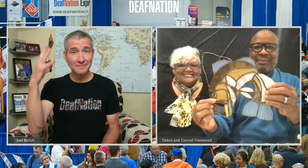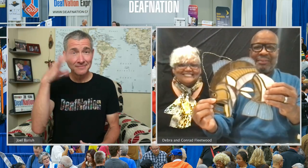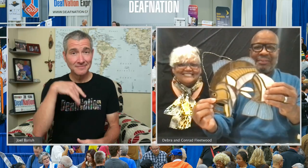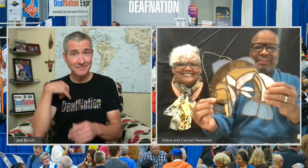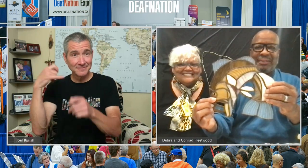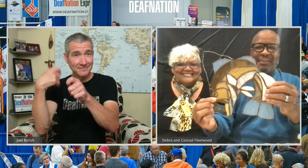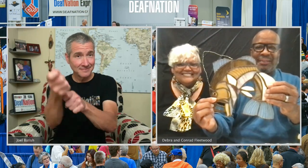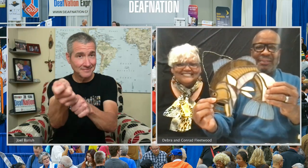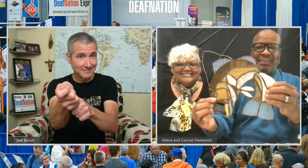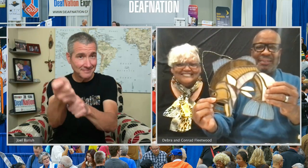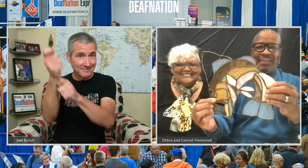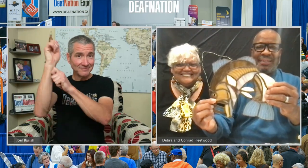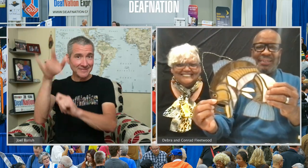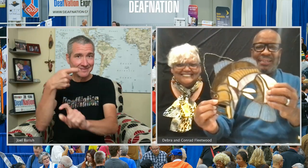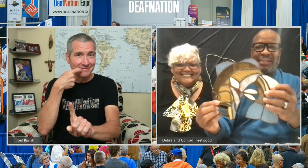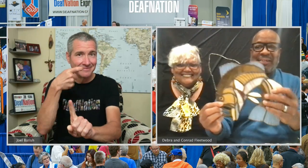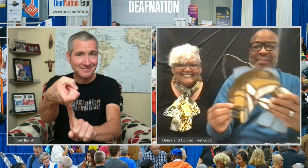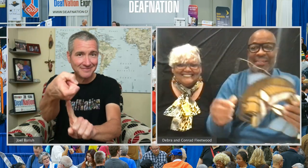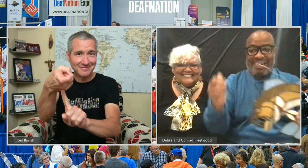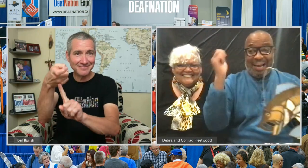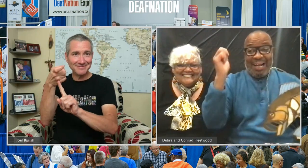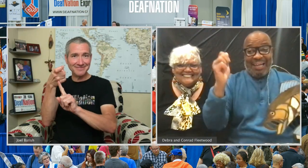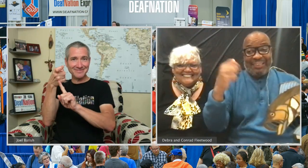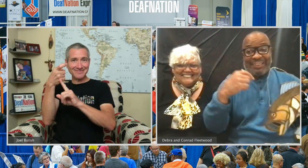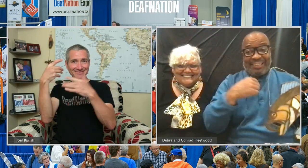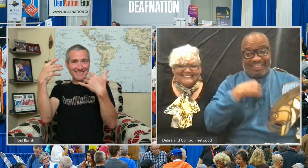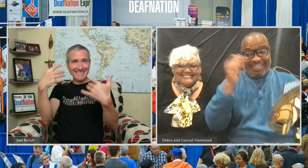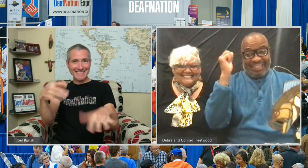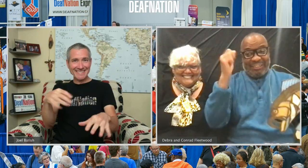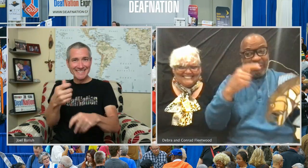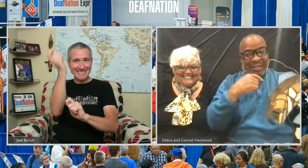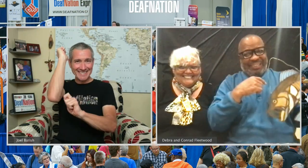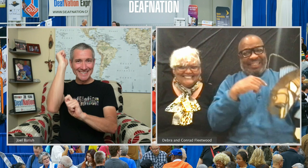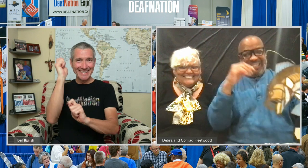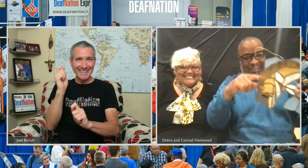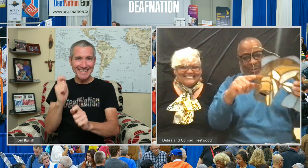Beautiful. I could catch that and bring it in!